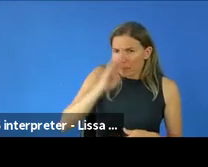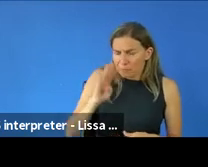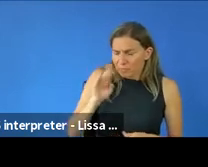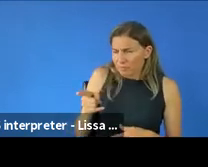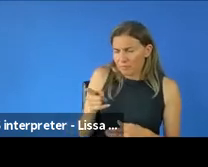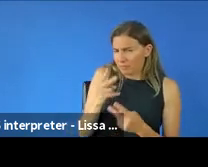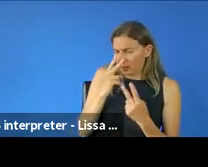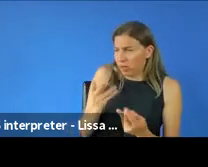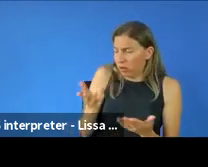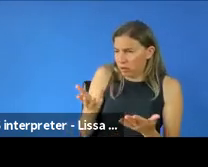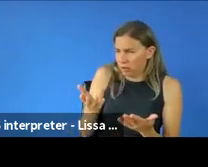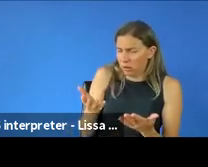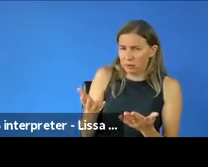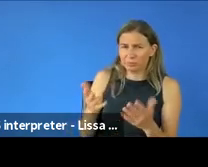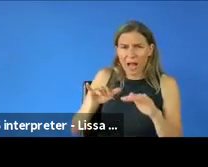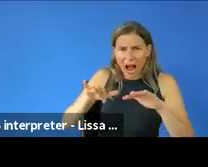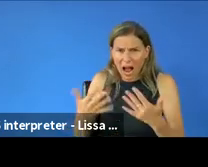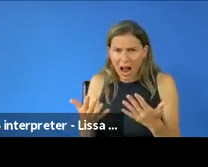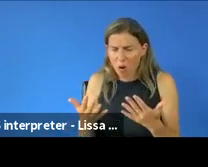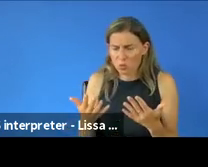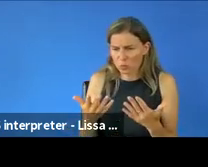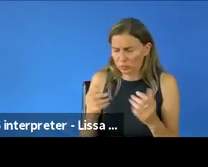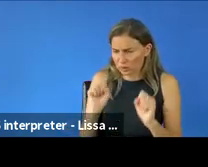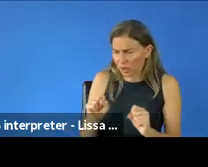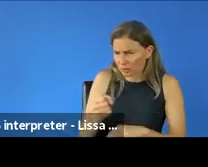school. Also we have cost of